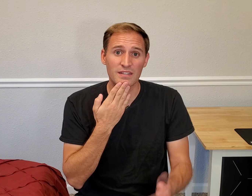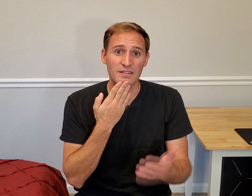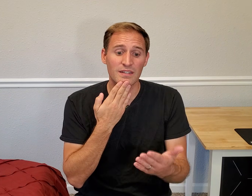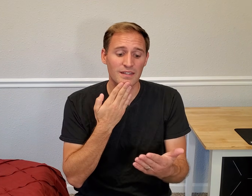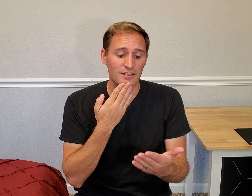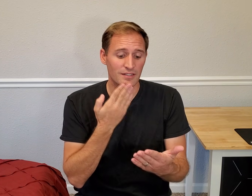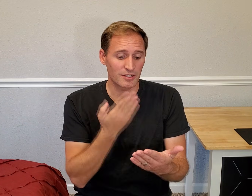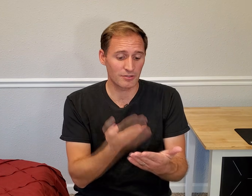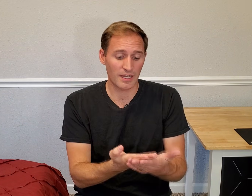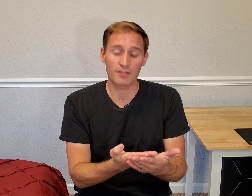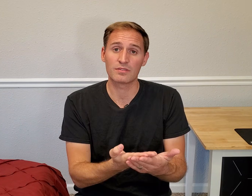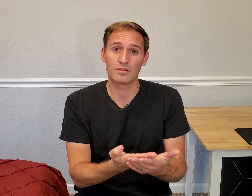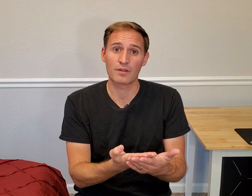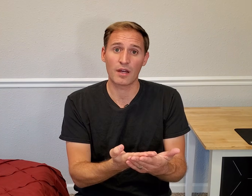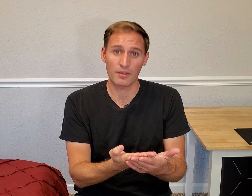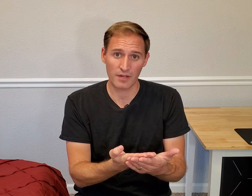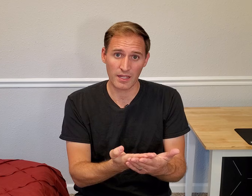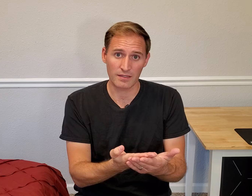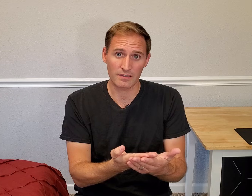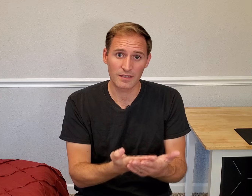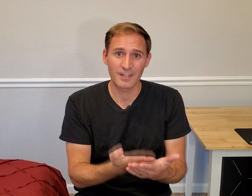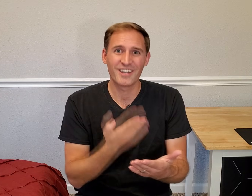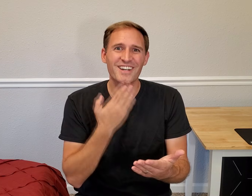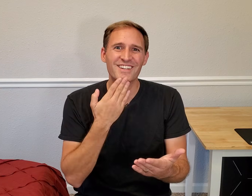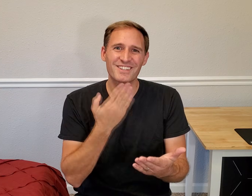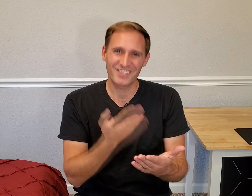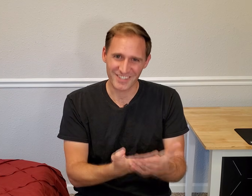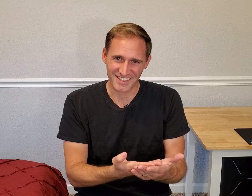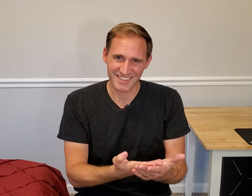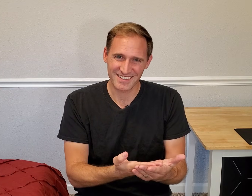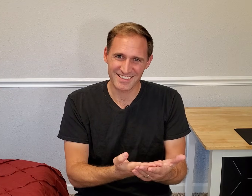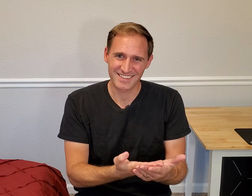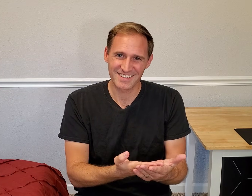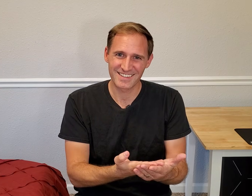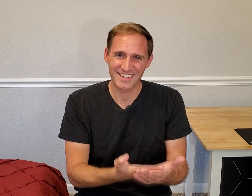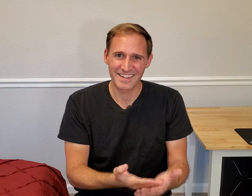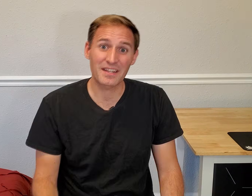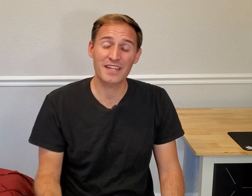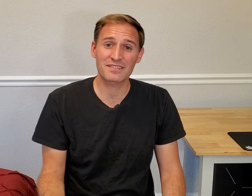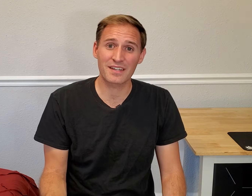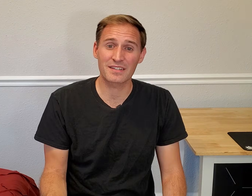chin and they're going to go down to your other hand, good. And the last sign